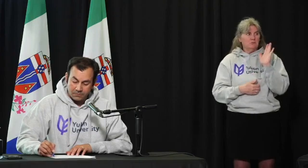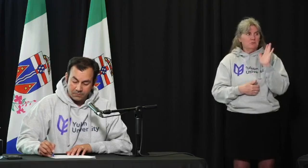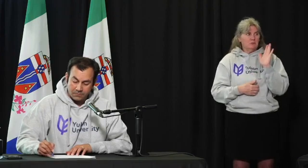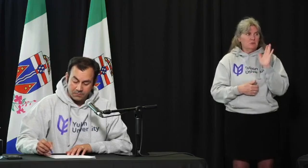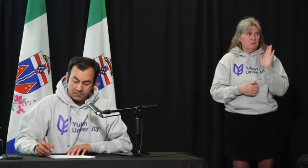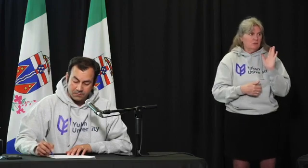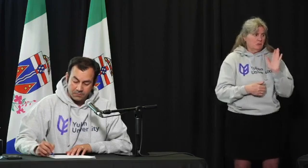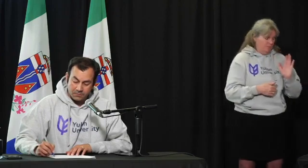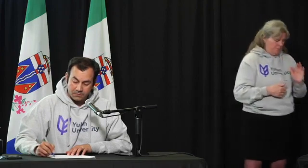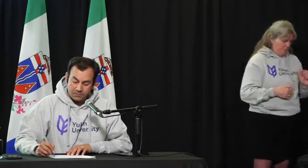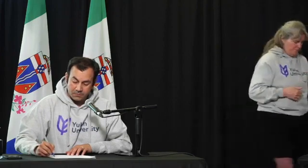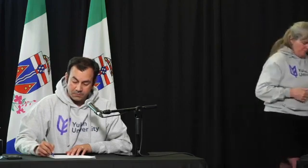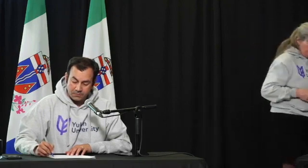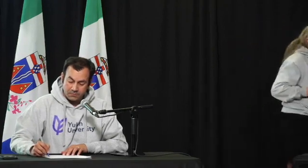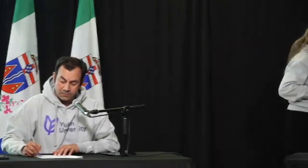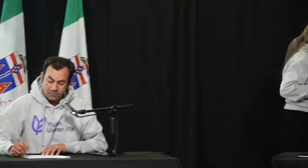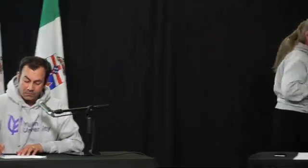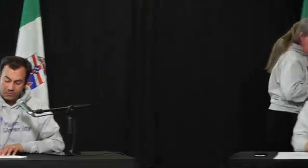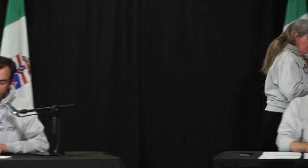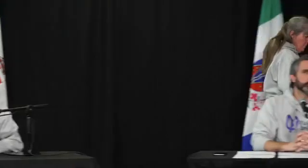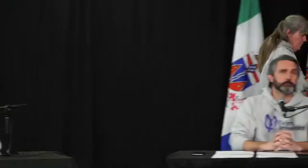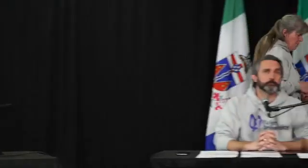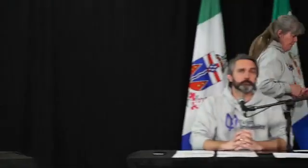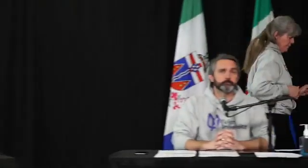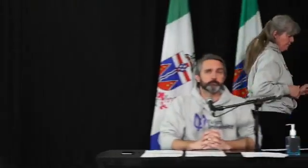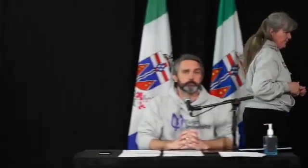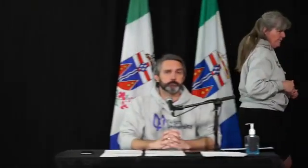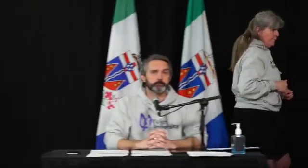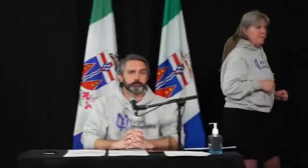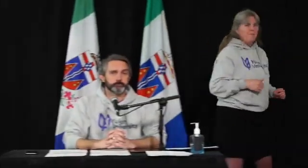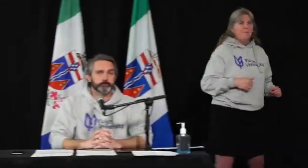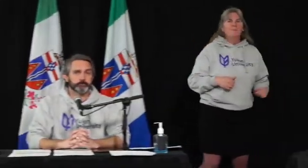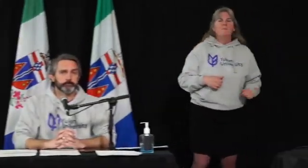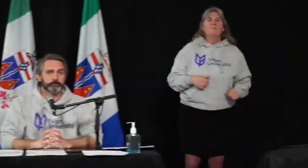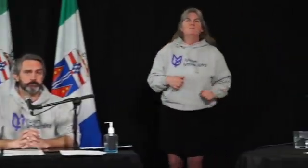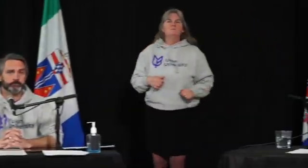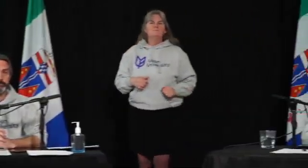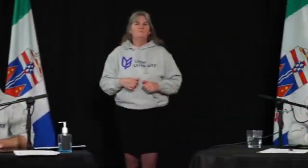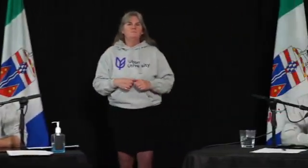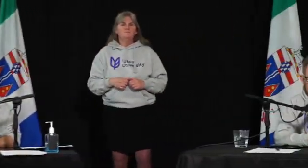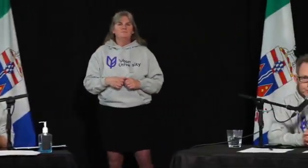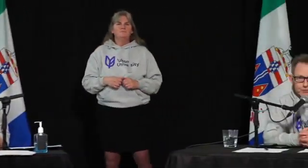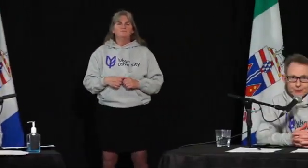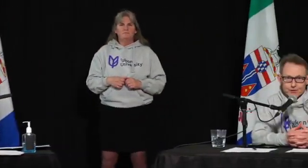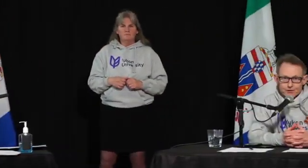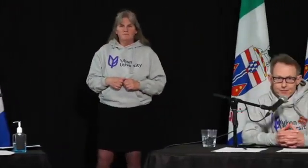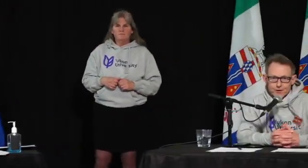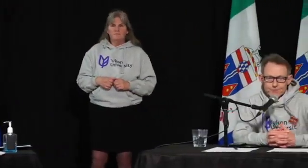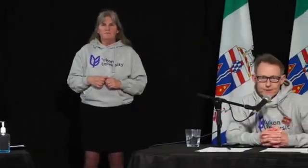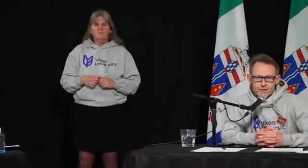guidelines?